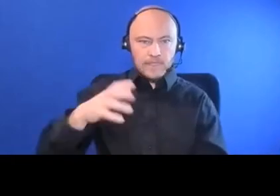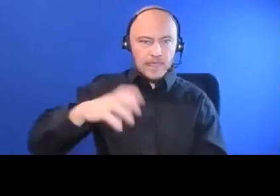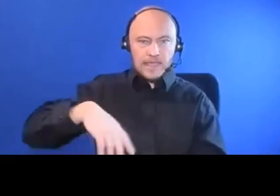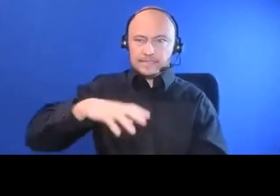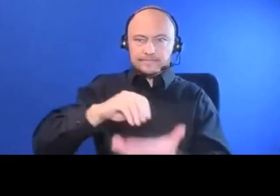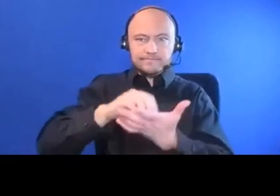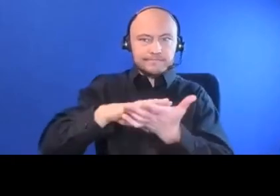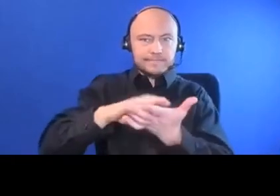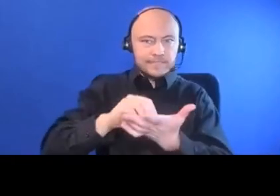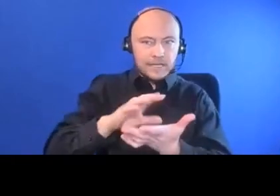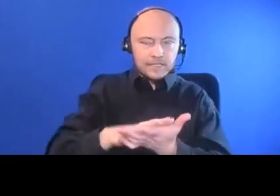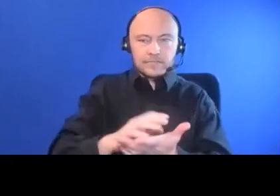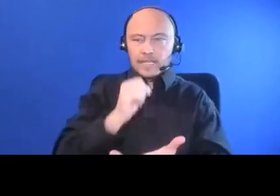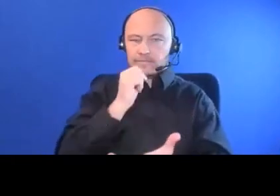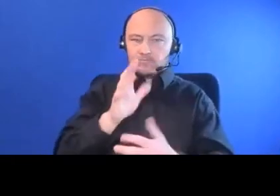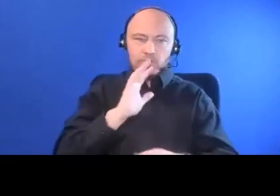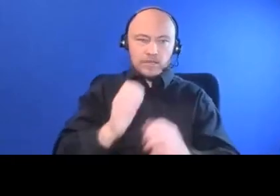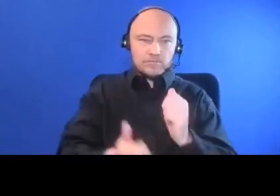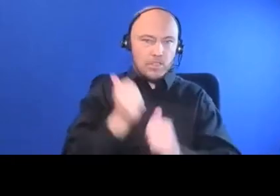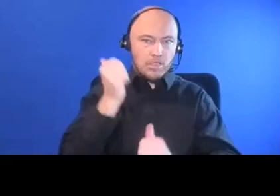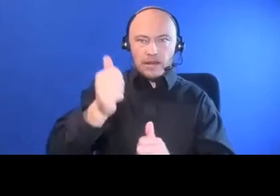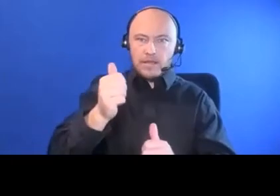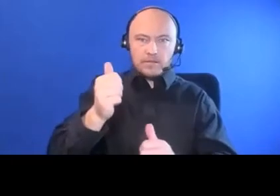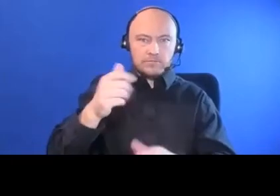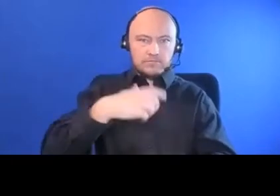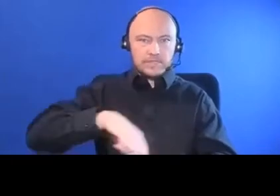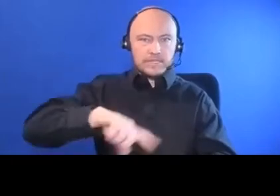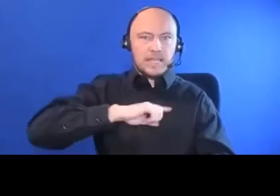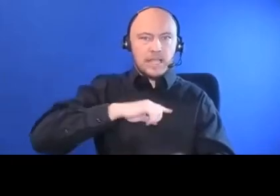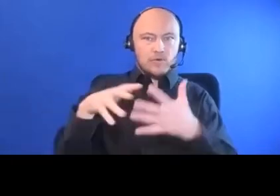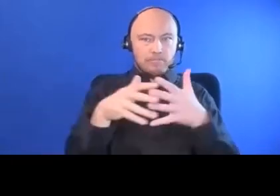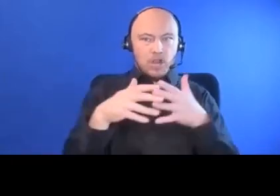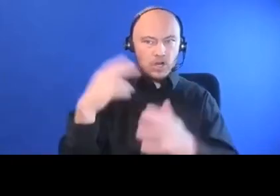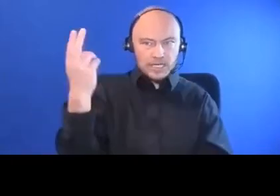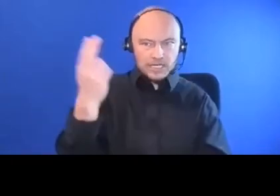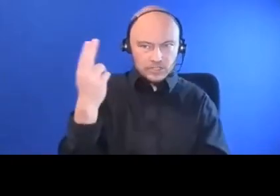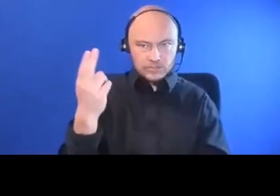or covered in our culture because in again, in America,